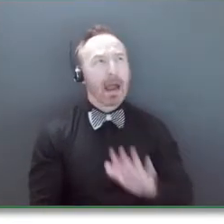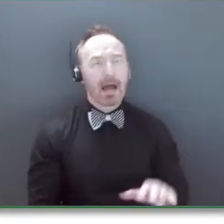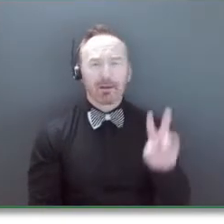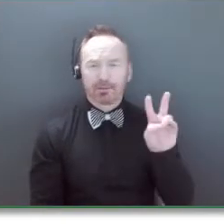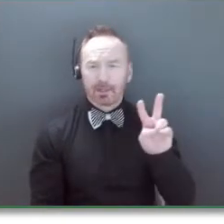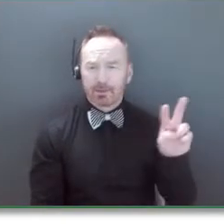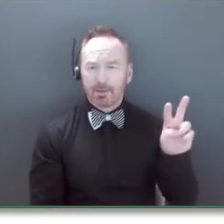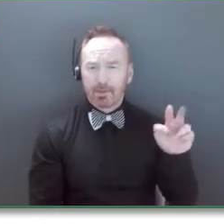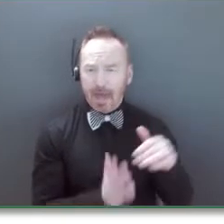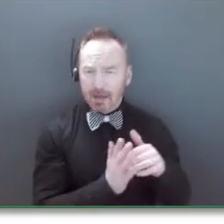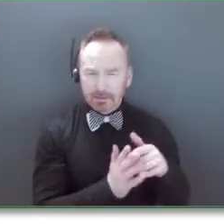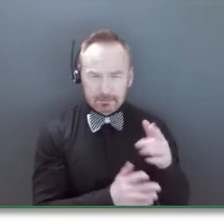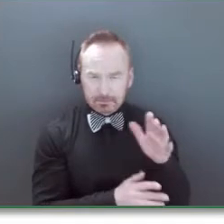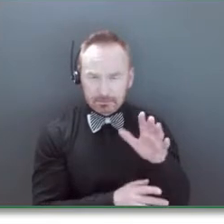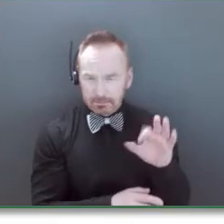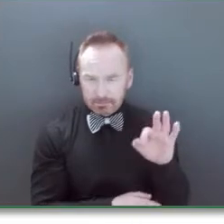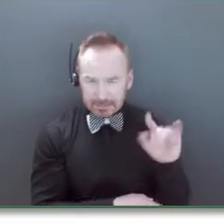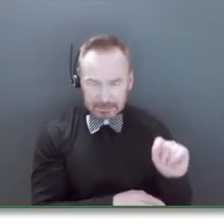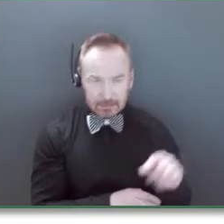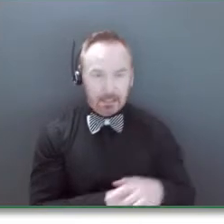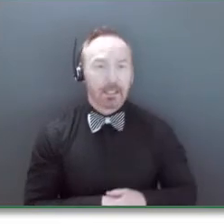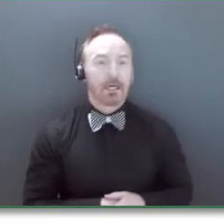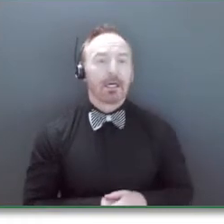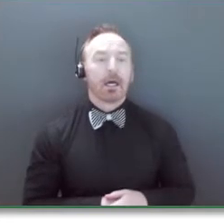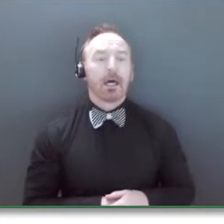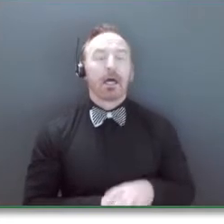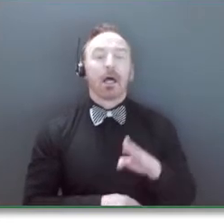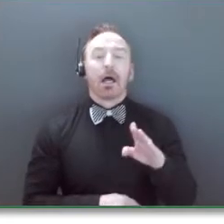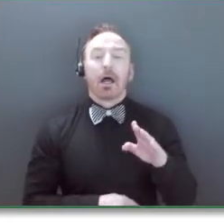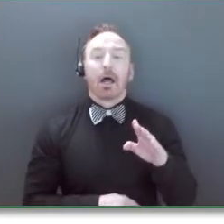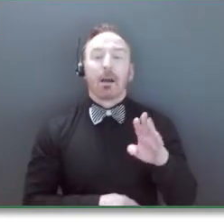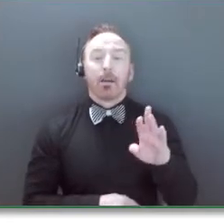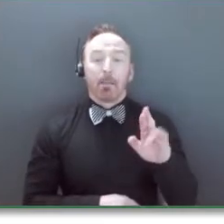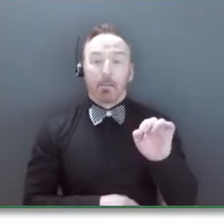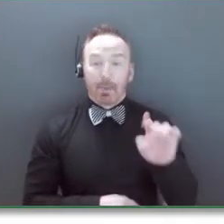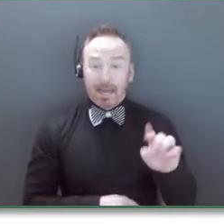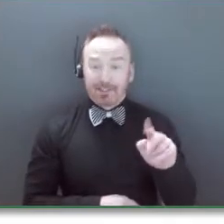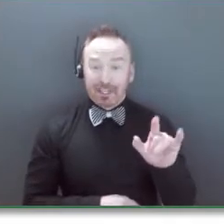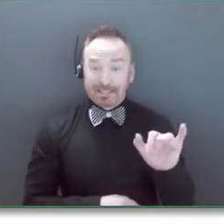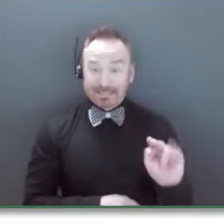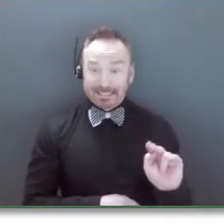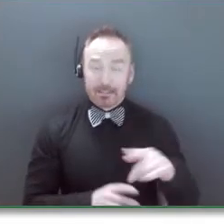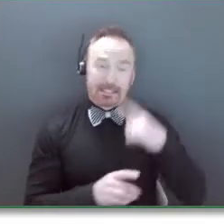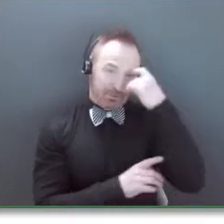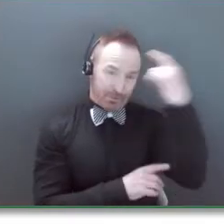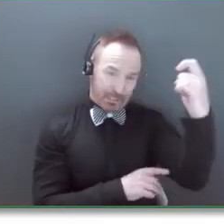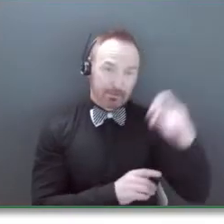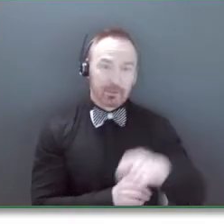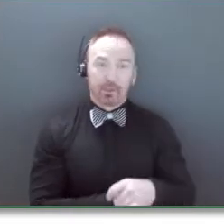Brad Jacobson and a group of friends pursued Brad's dream of hiking the West Coast Trail which is located